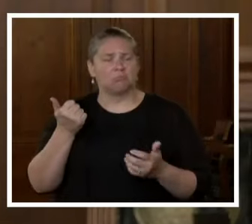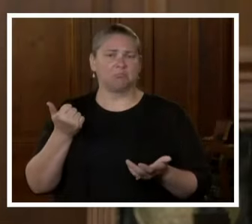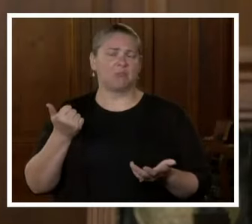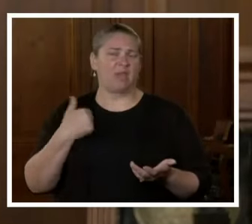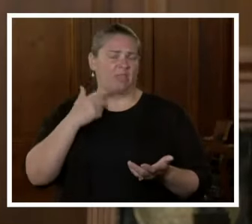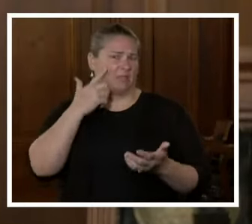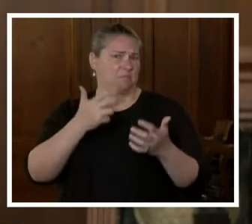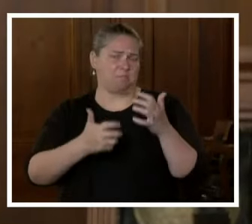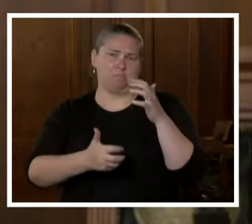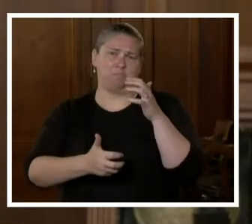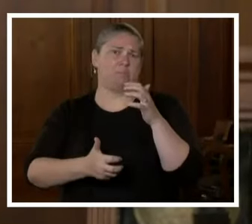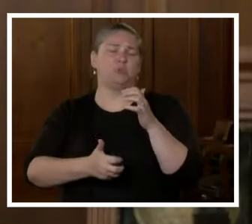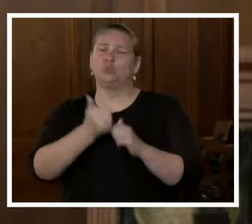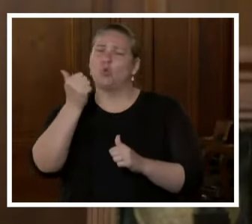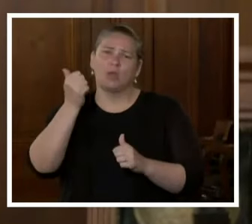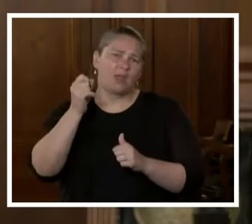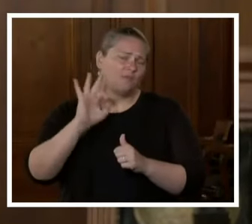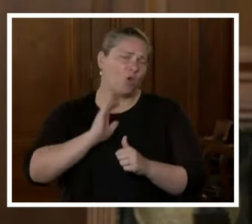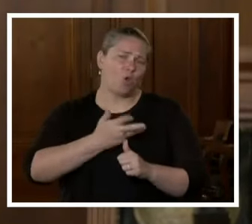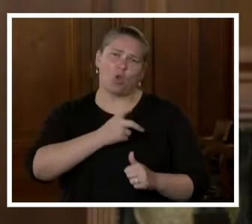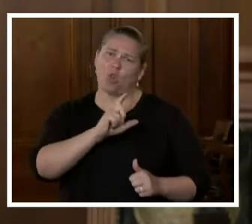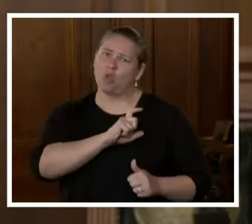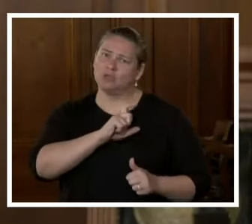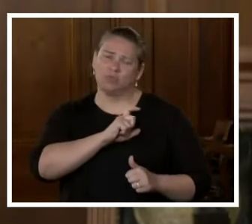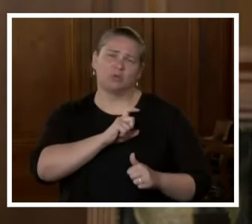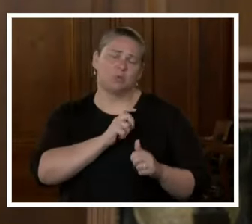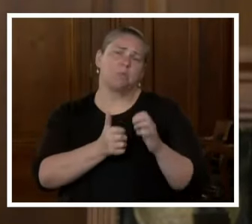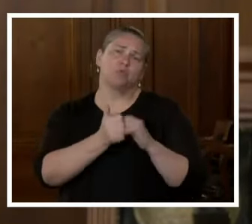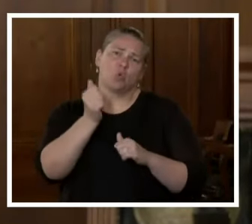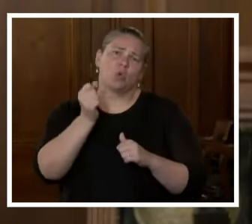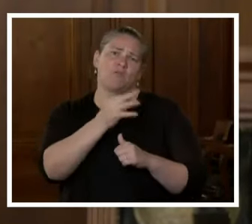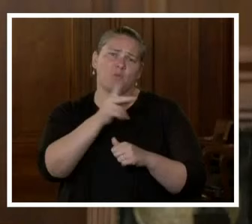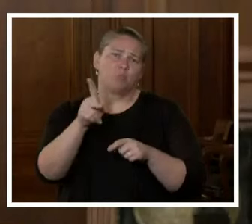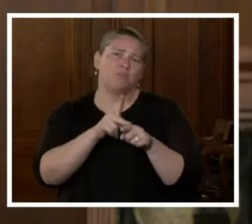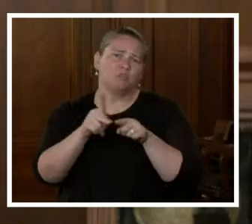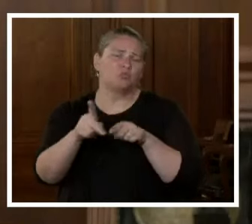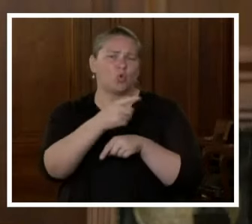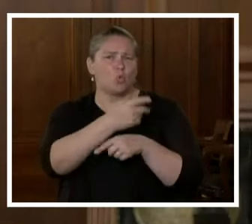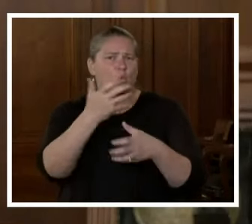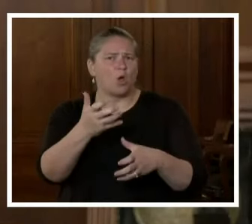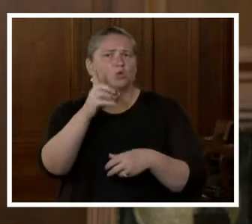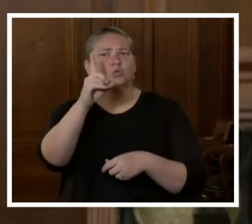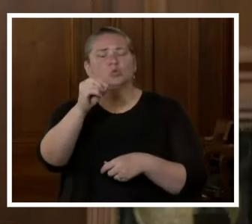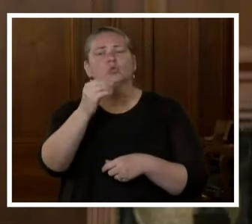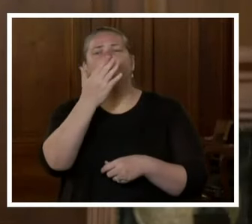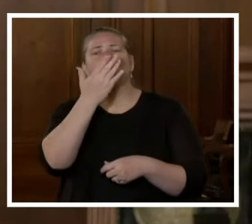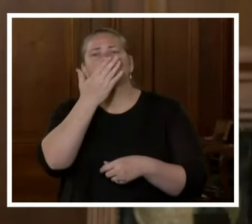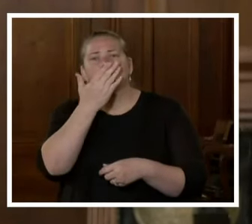OF CASES, HOW QUICKLY OR HOW DO